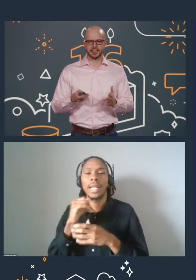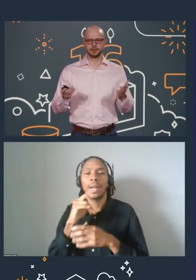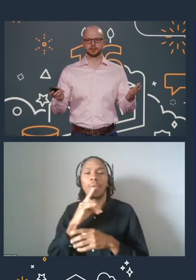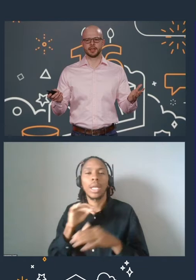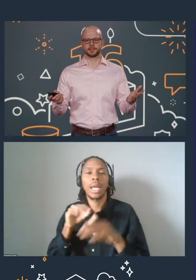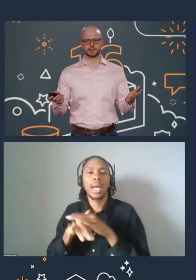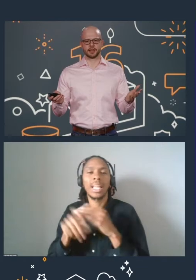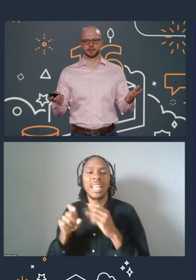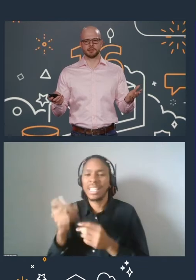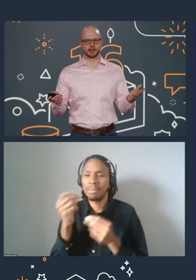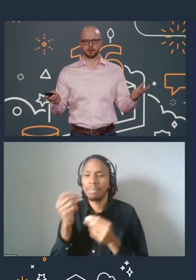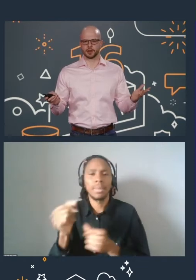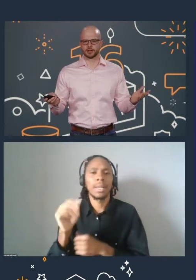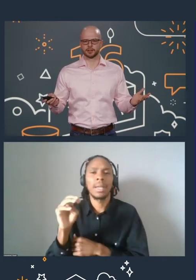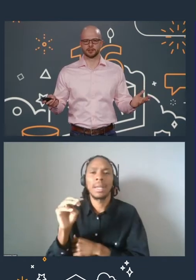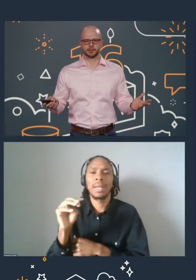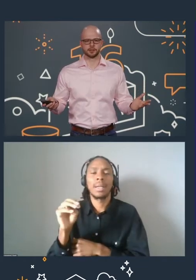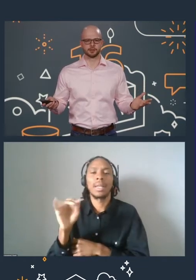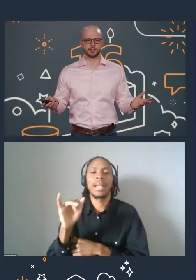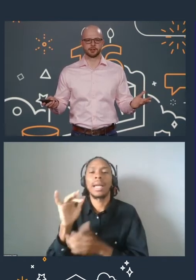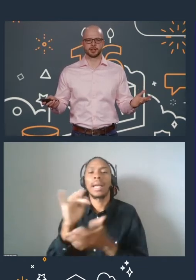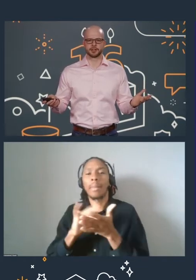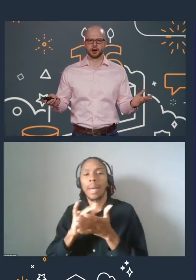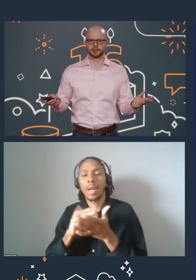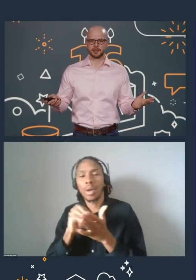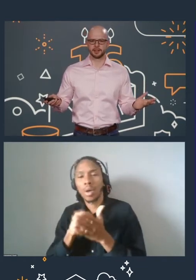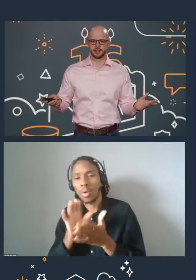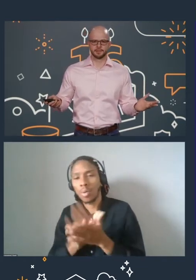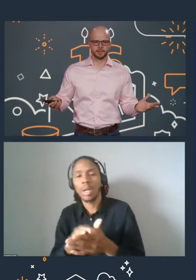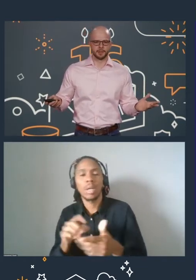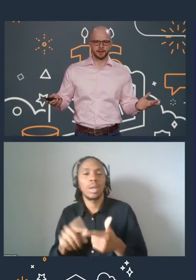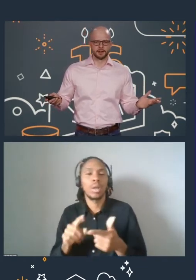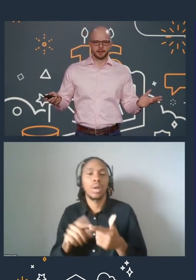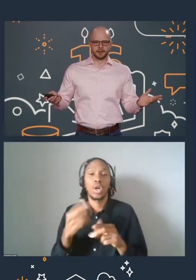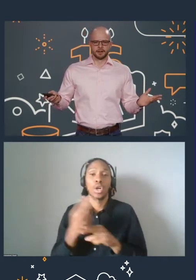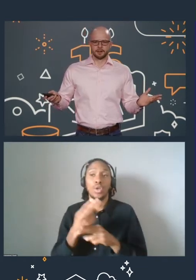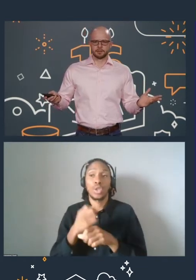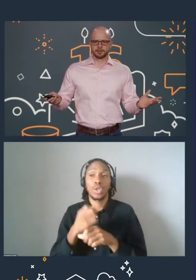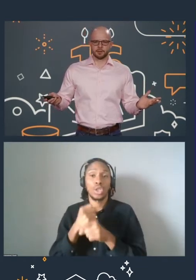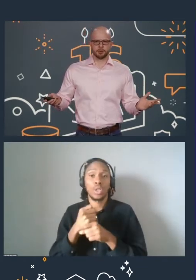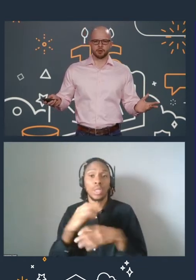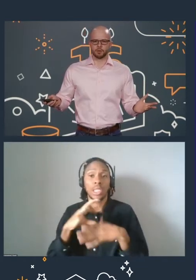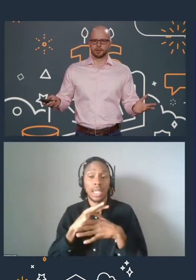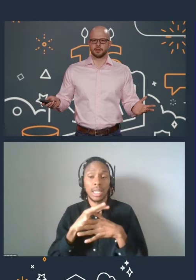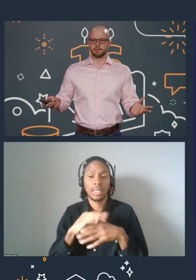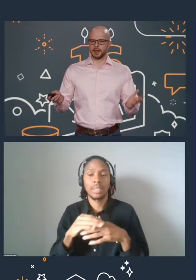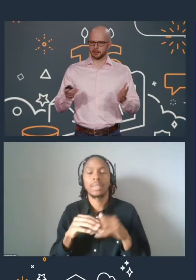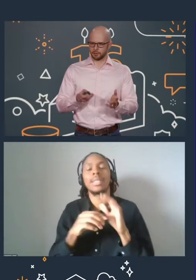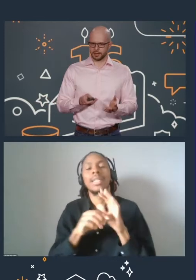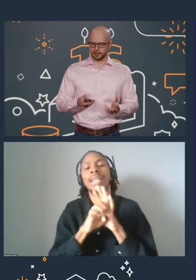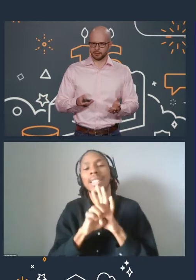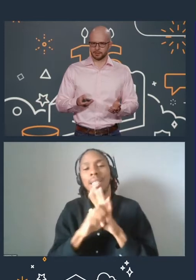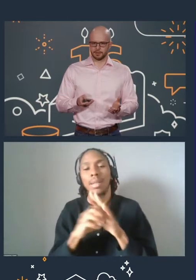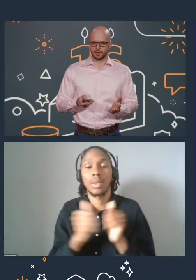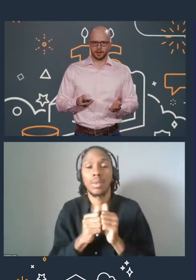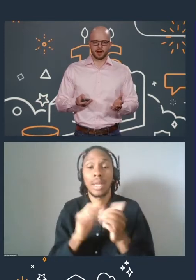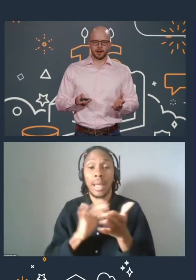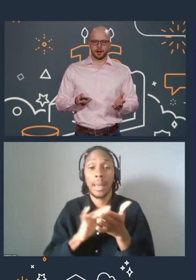Think use cases like medical records and user generated content. For example, with medical records,